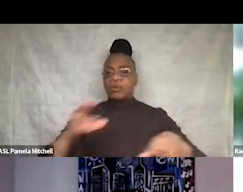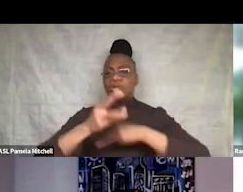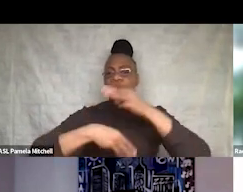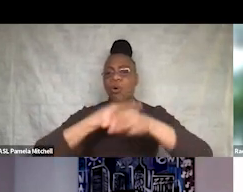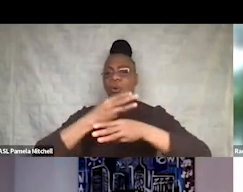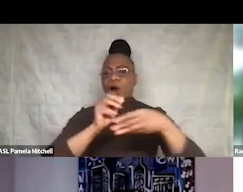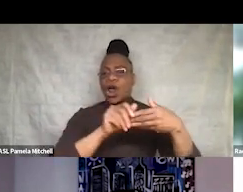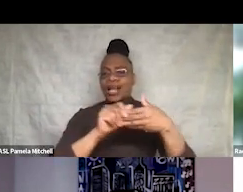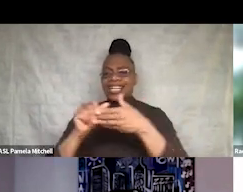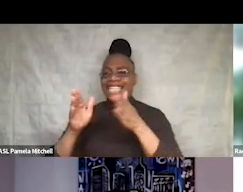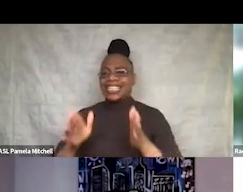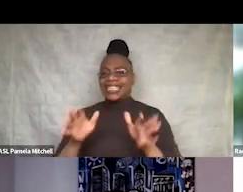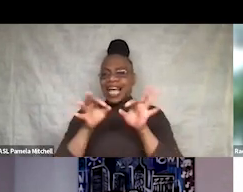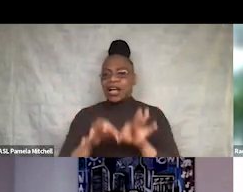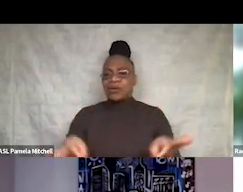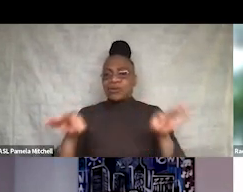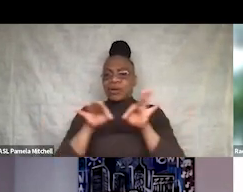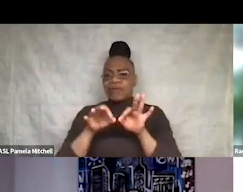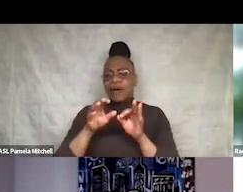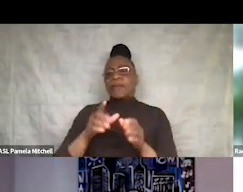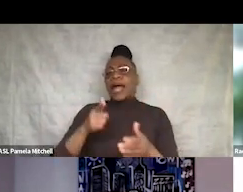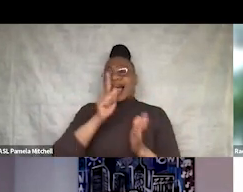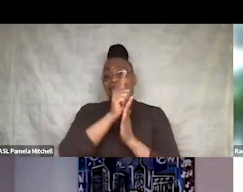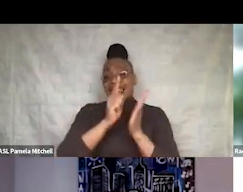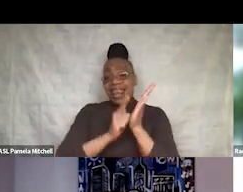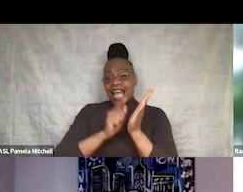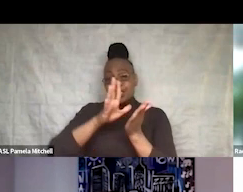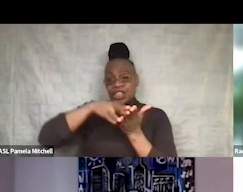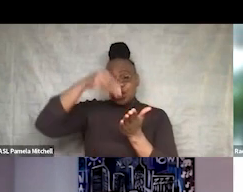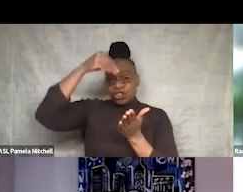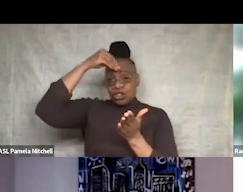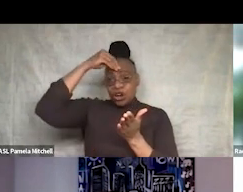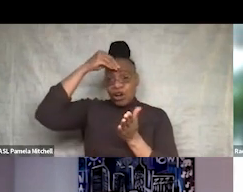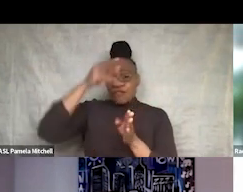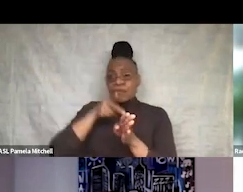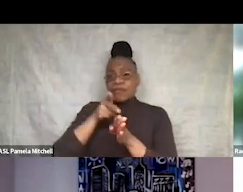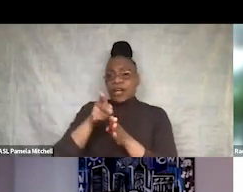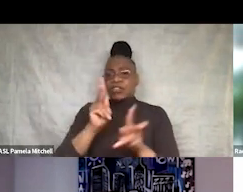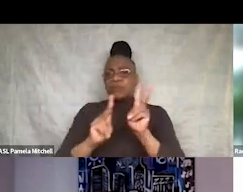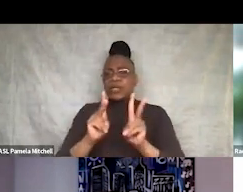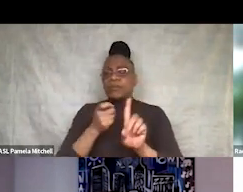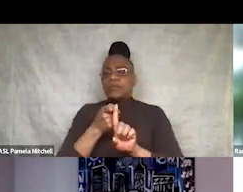from lessons learned from the front lines of prevention, treatment, and recovery in rural America.